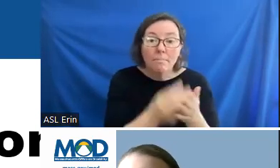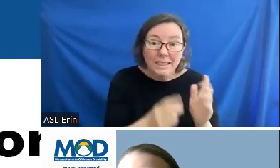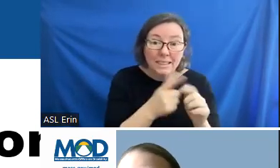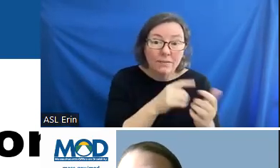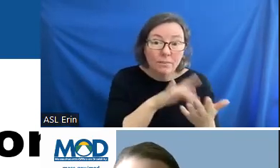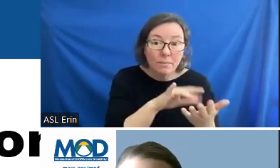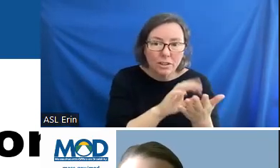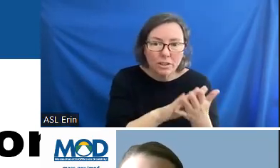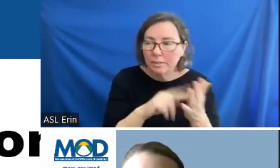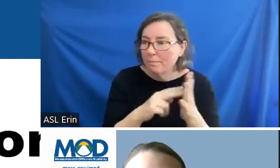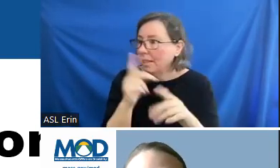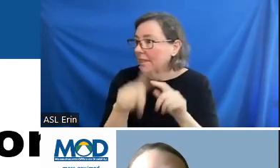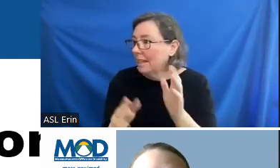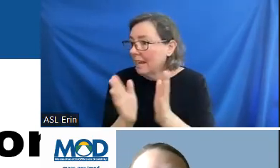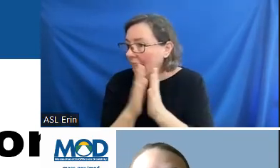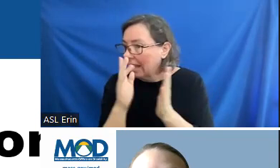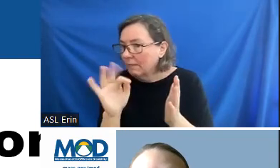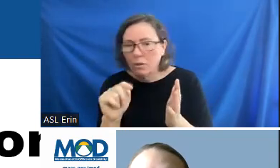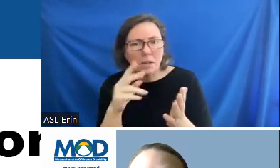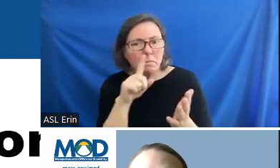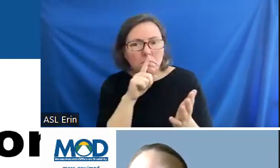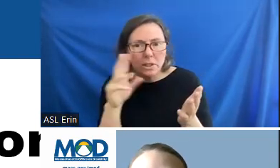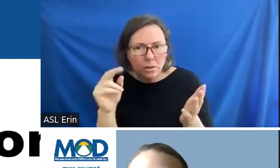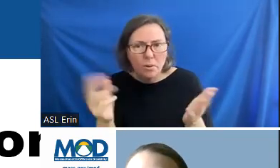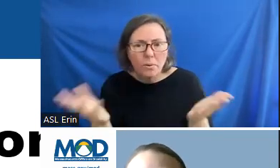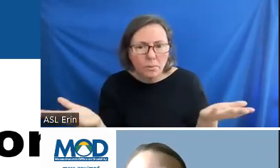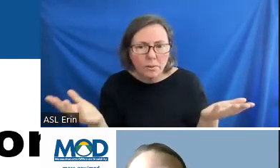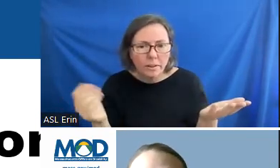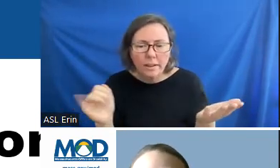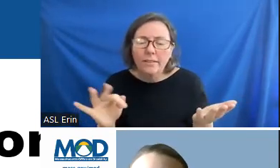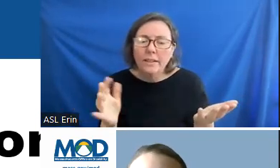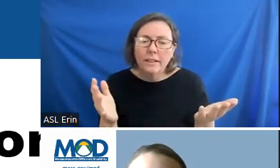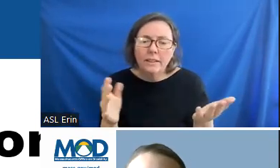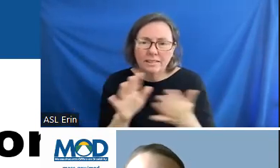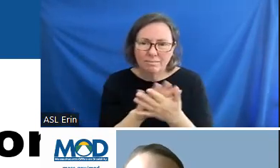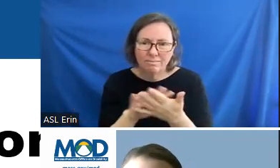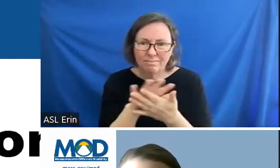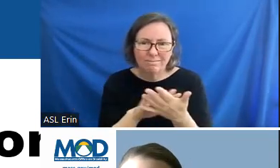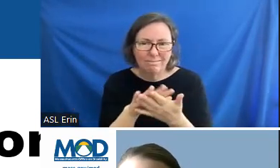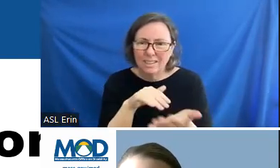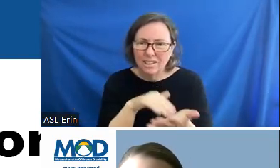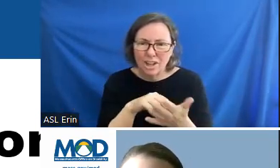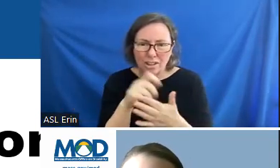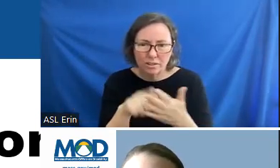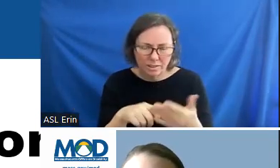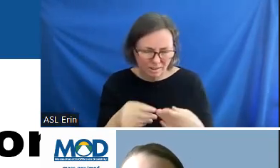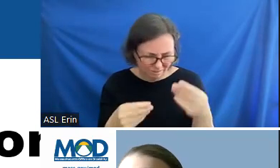mean you can't ask for it. So, say, you get this really vague doctor's note which we've all got,